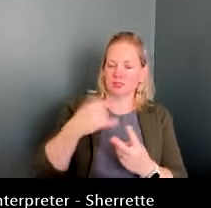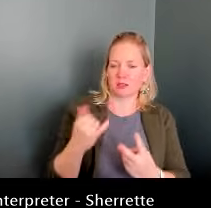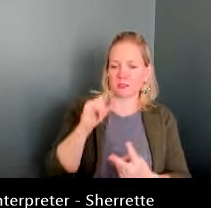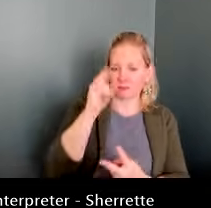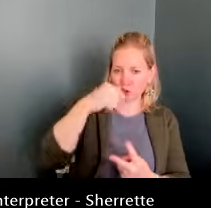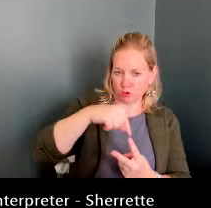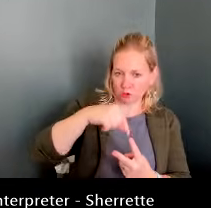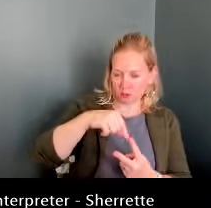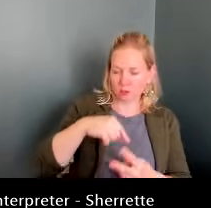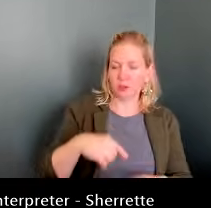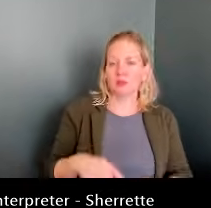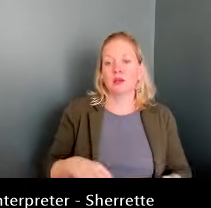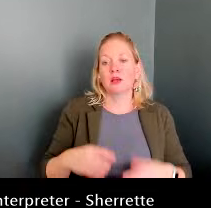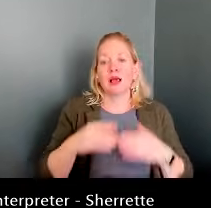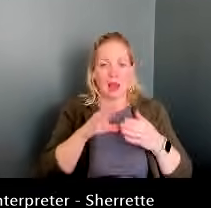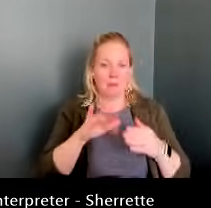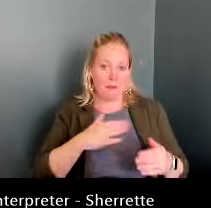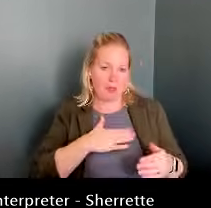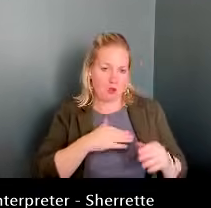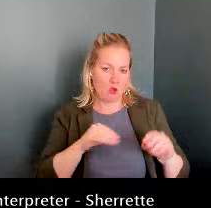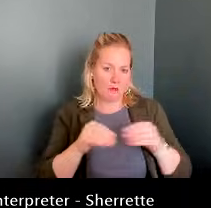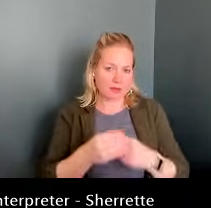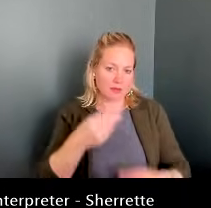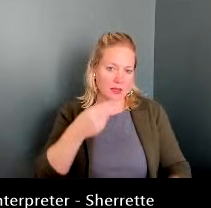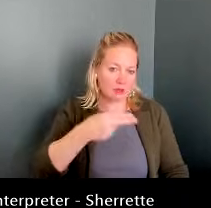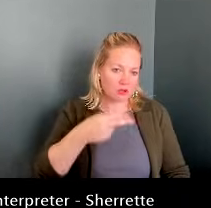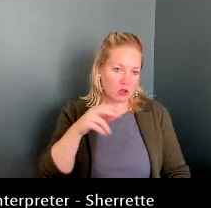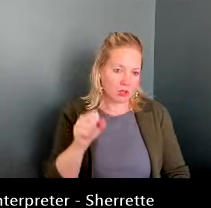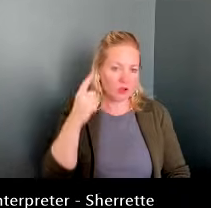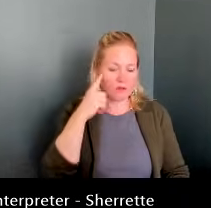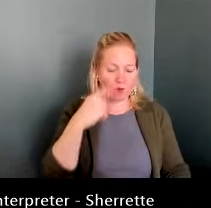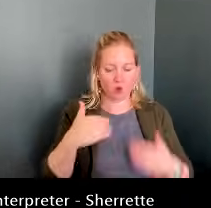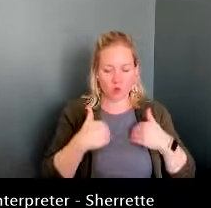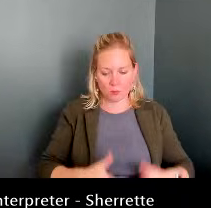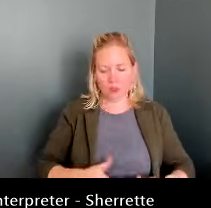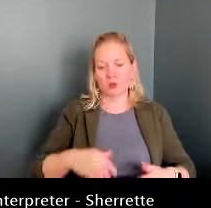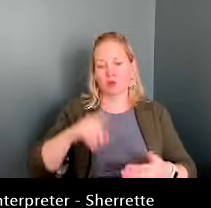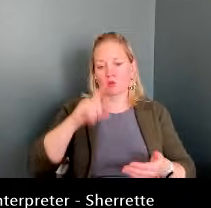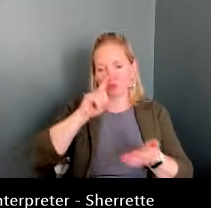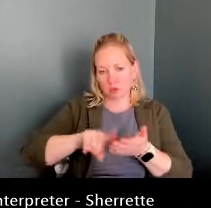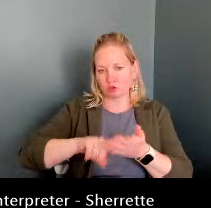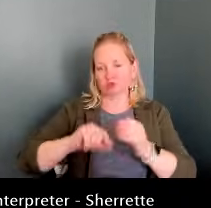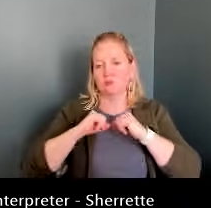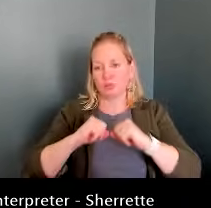and is led by my office, the HHS Office for Human Research Protections. OHRP is